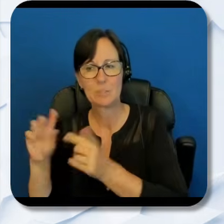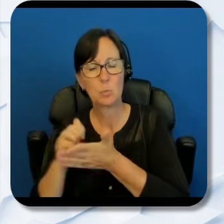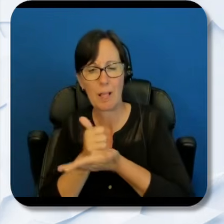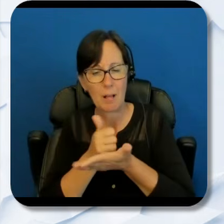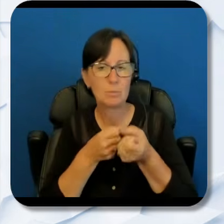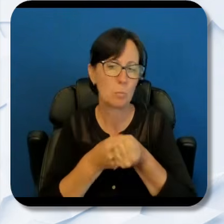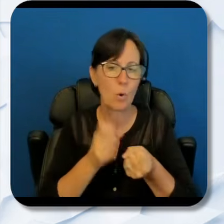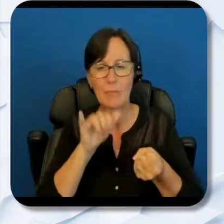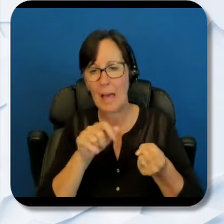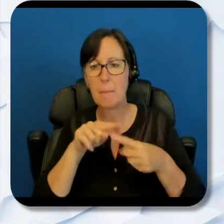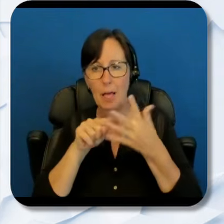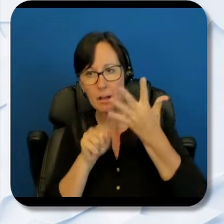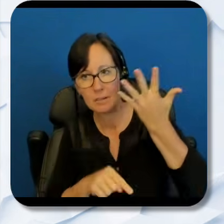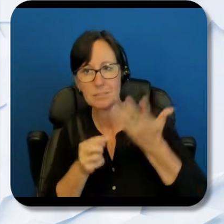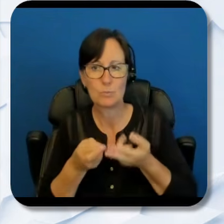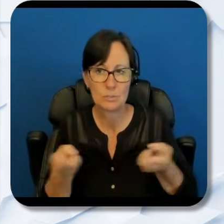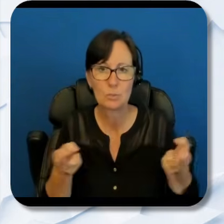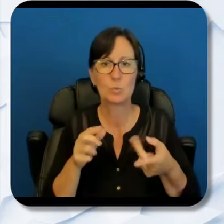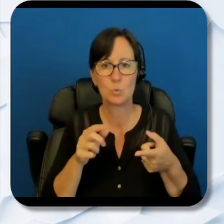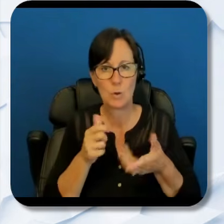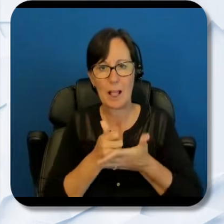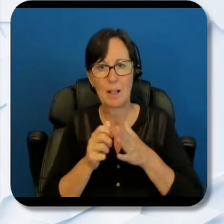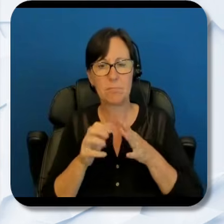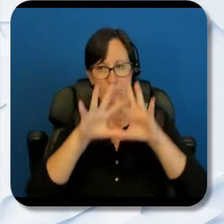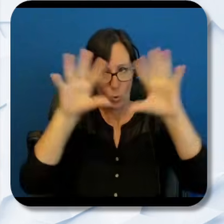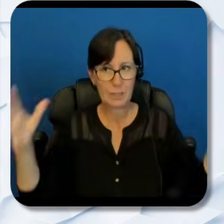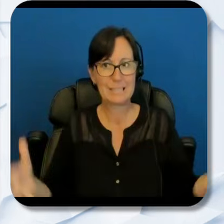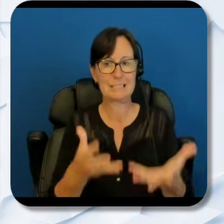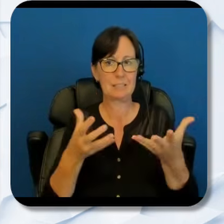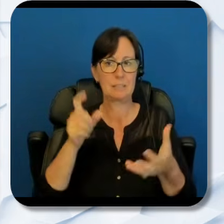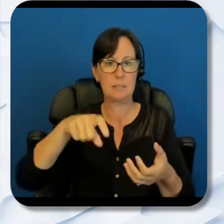support necessary to address the holistic needs of these students.